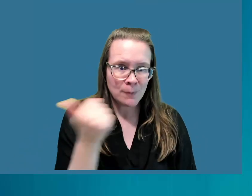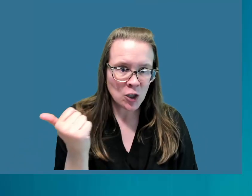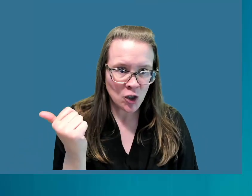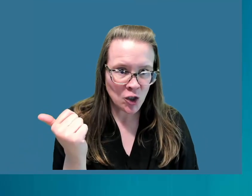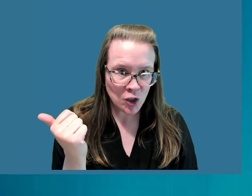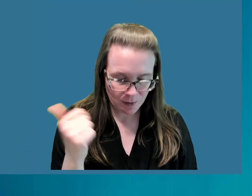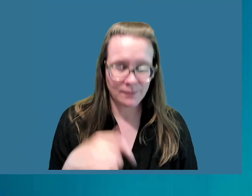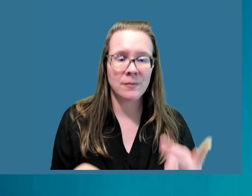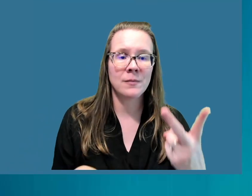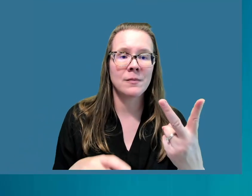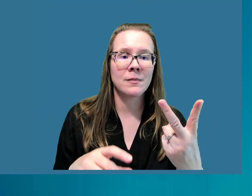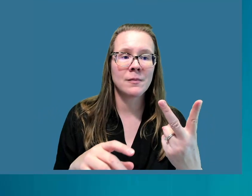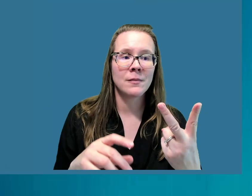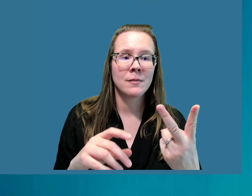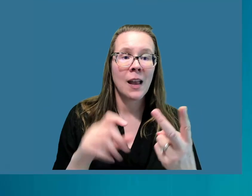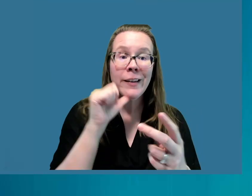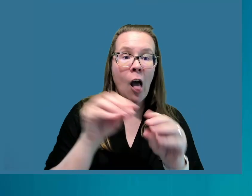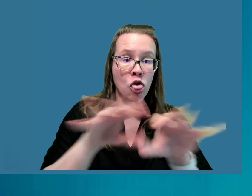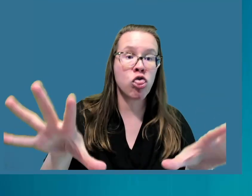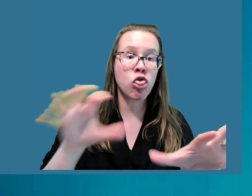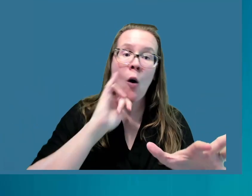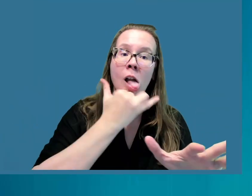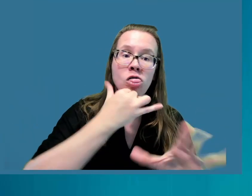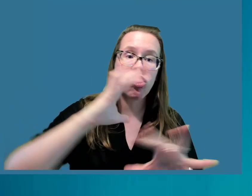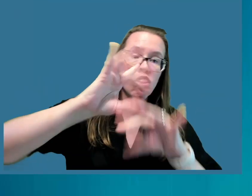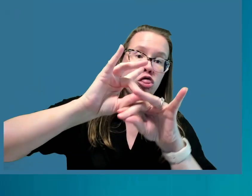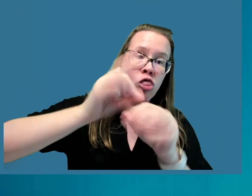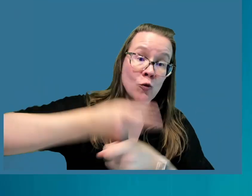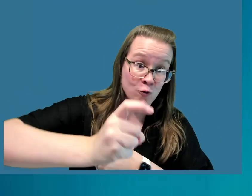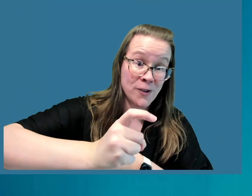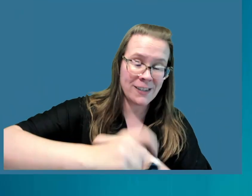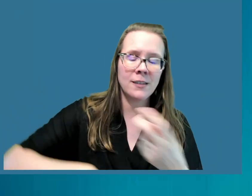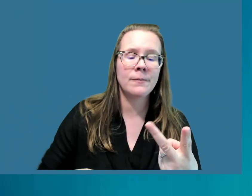you don't want to stack cookies you think are dry but aren't, and them end up like having